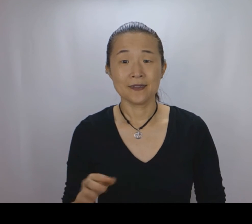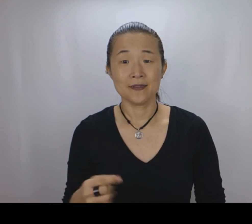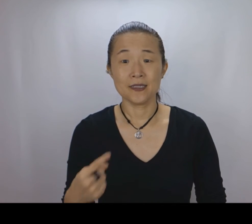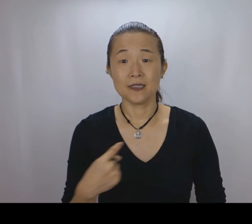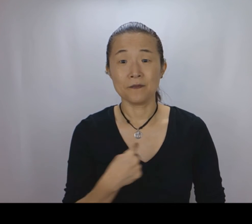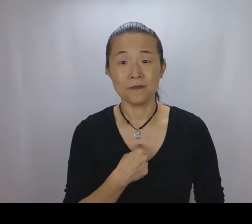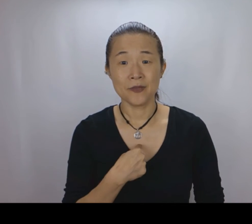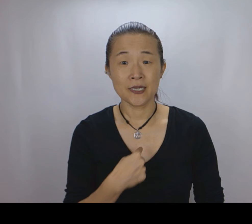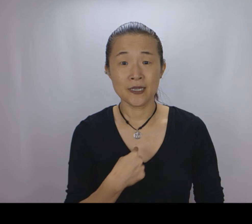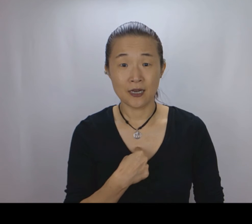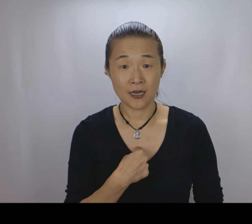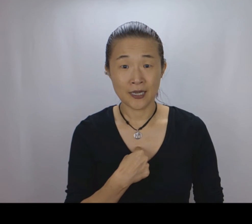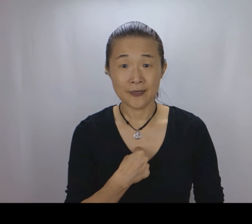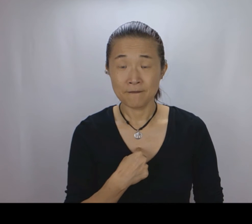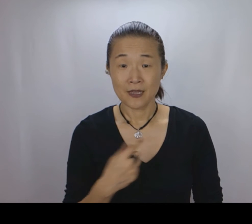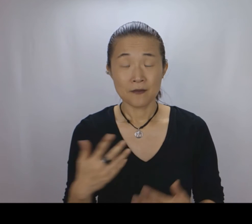So this is me/I,